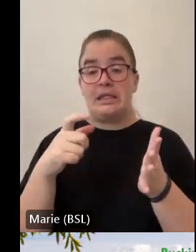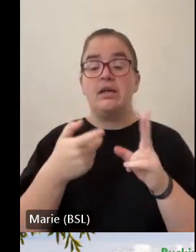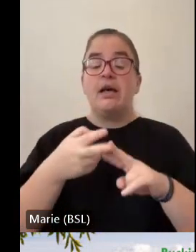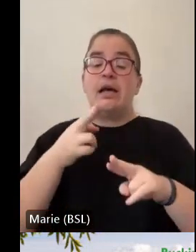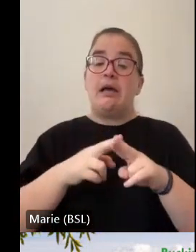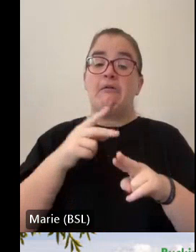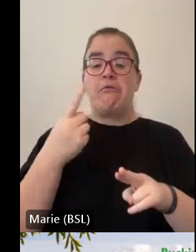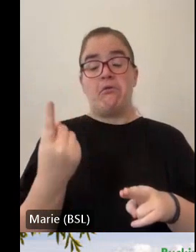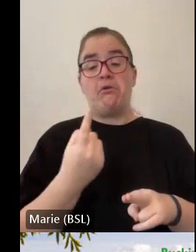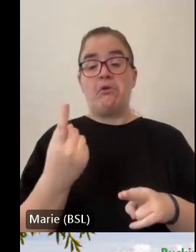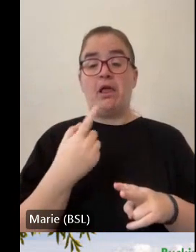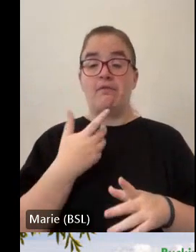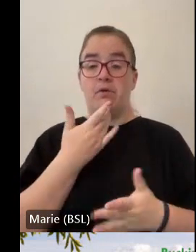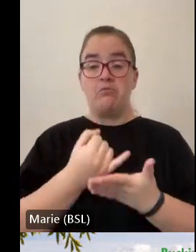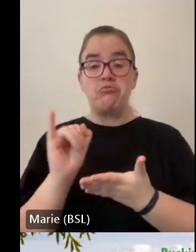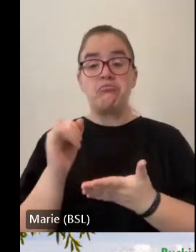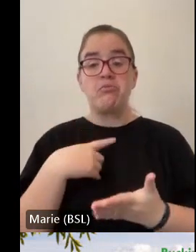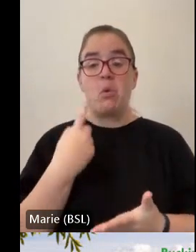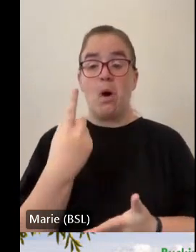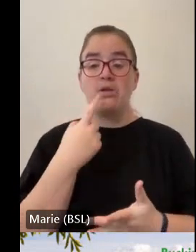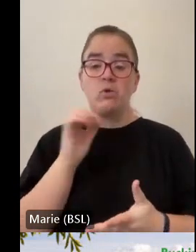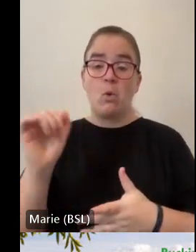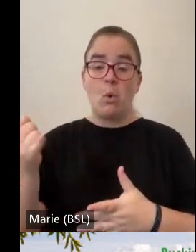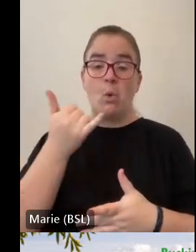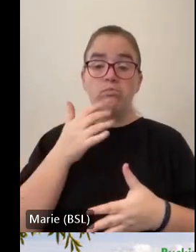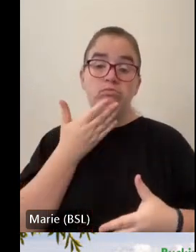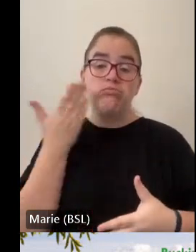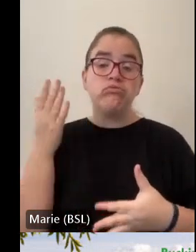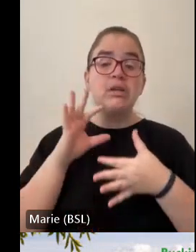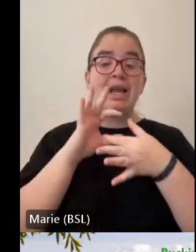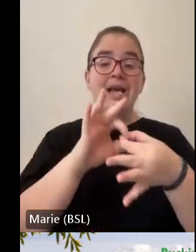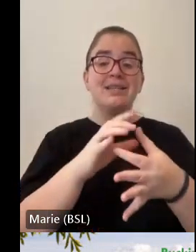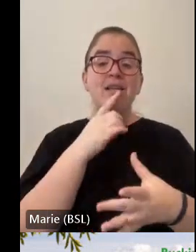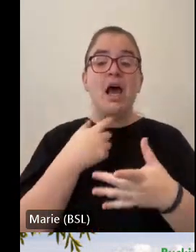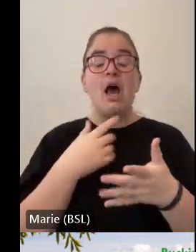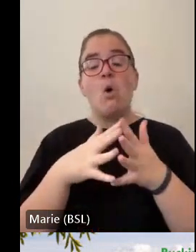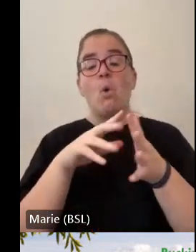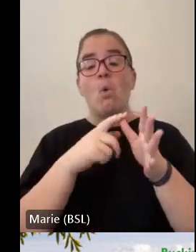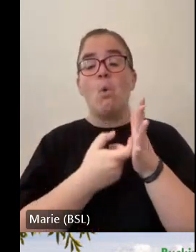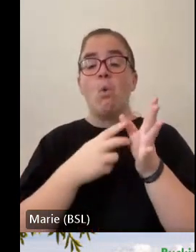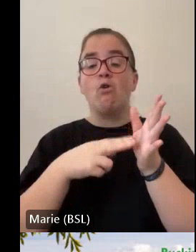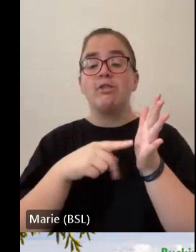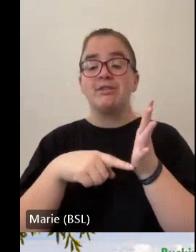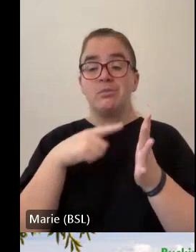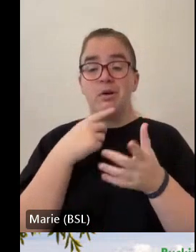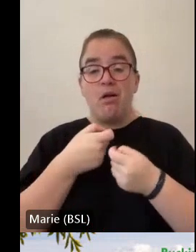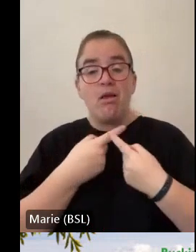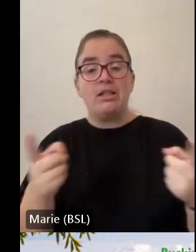If in case you don't press one and you'll call is not connected to us, then the warrant will be issued under your name straight